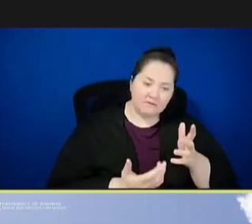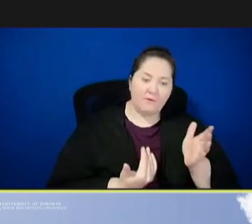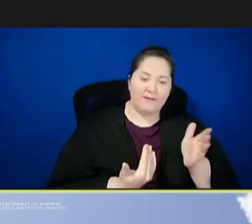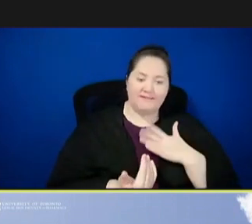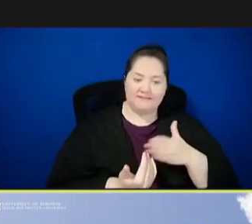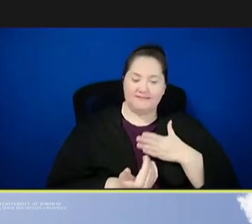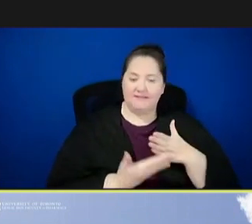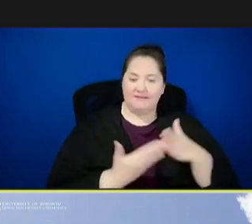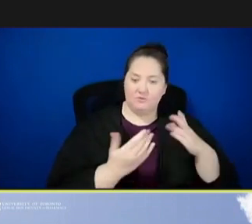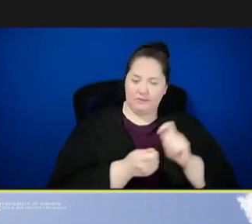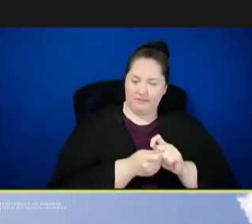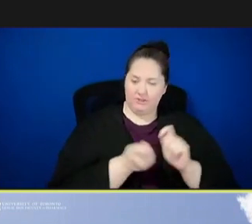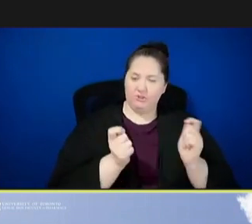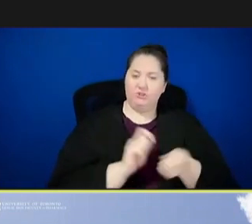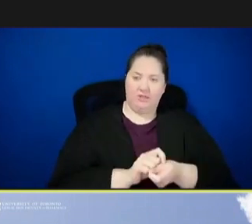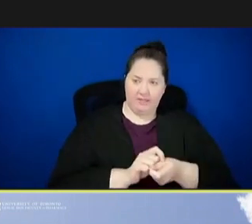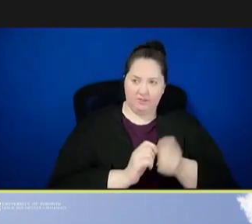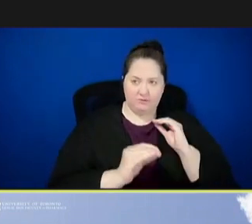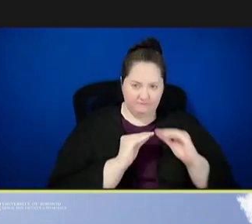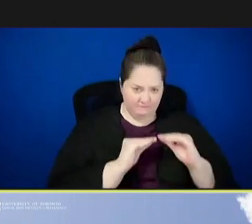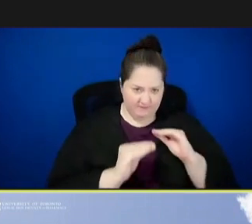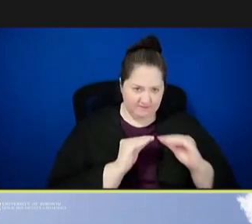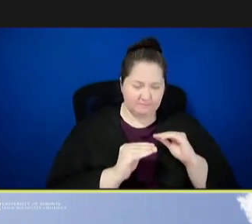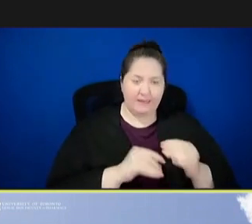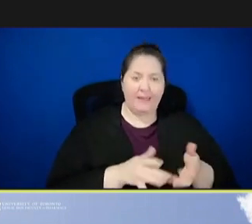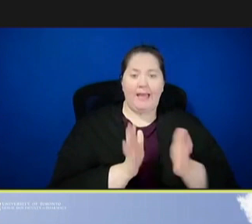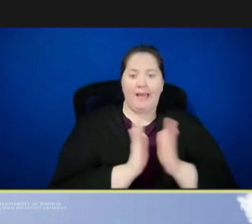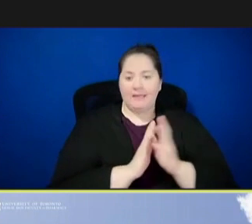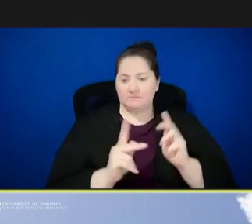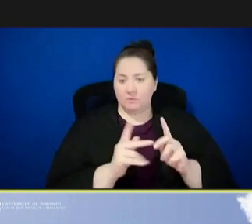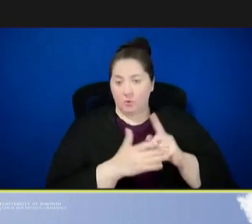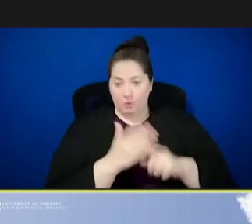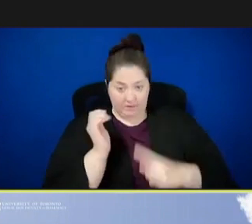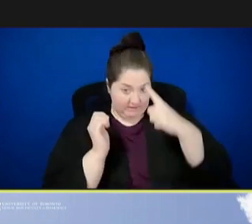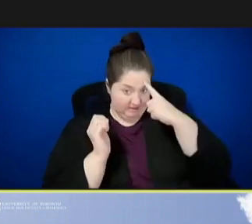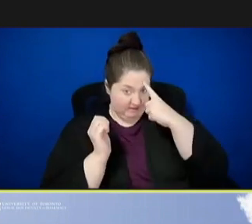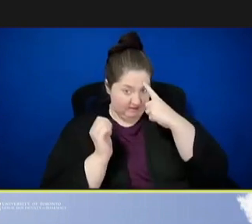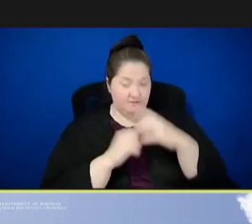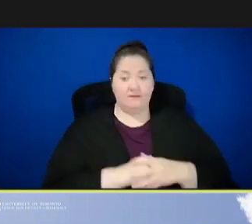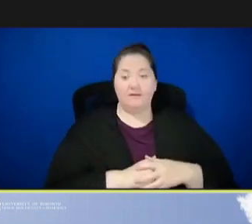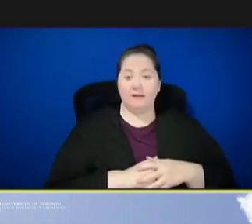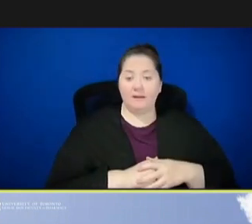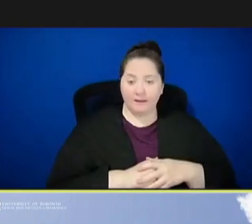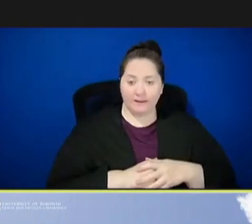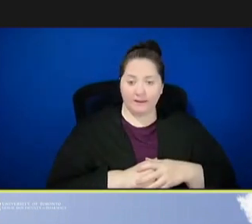can change and fix just by asking people what they think and stuff that you can make a significant